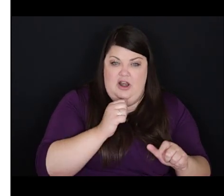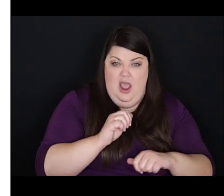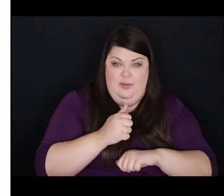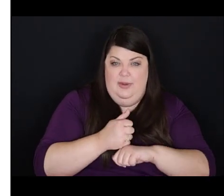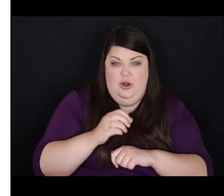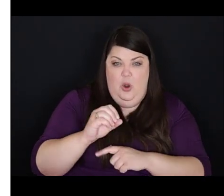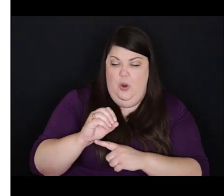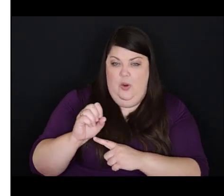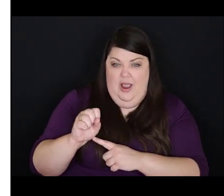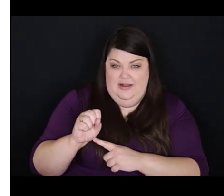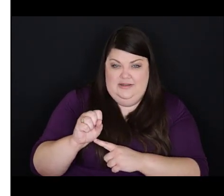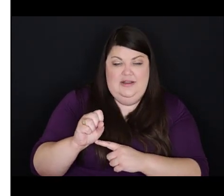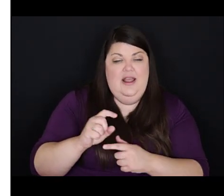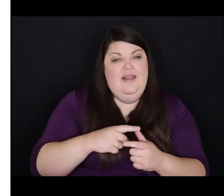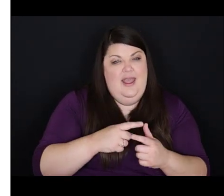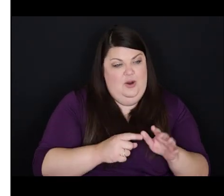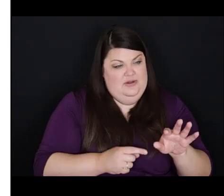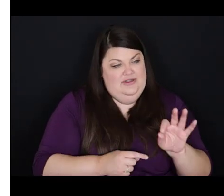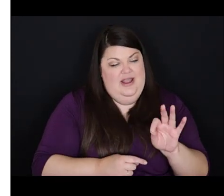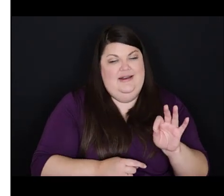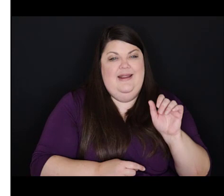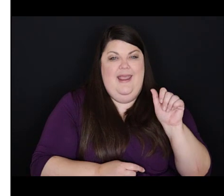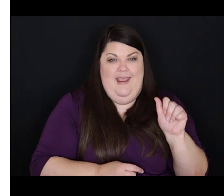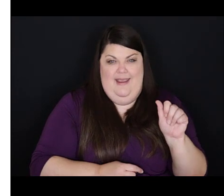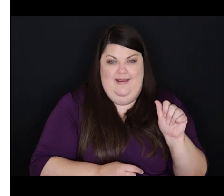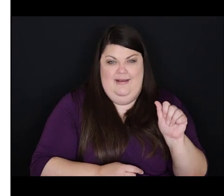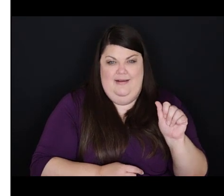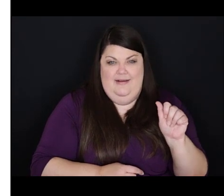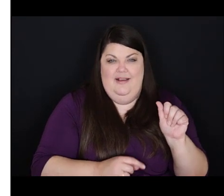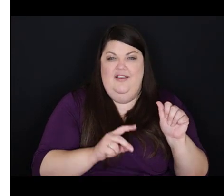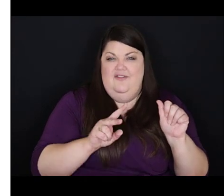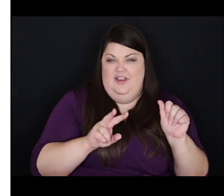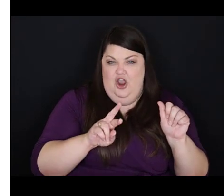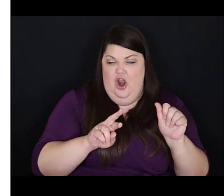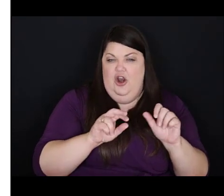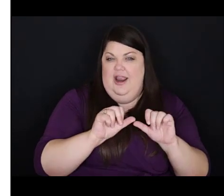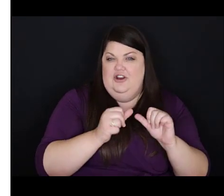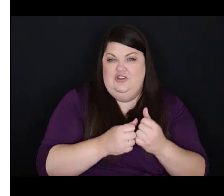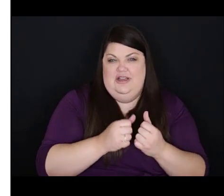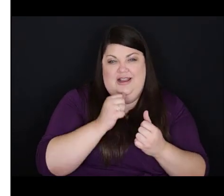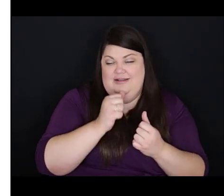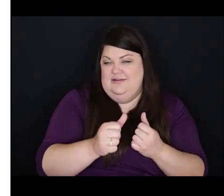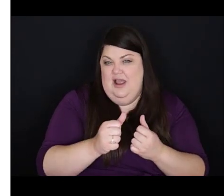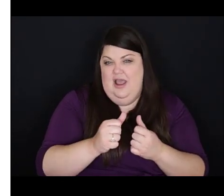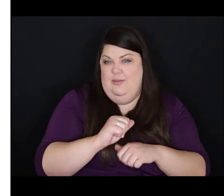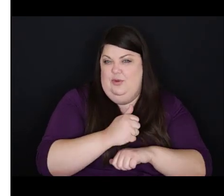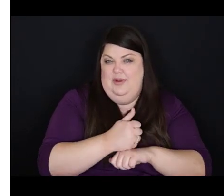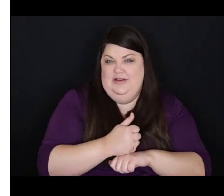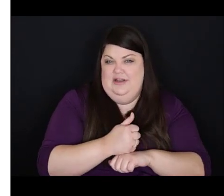it would select Option A - “The VR agency is not implementing an order of selection and